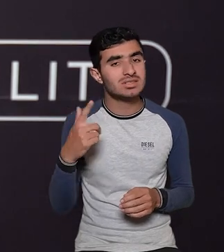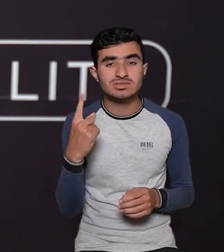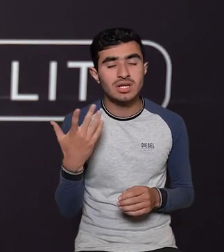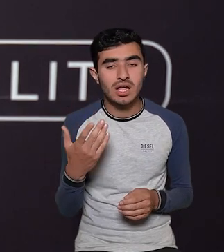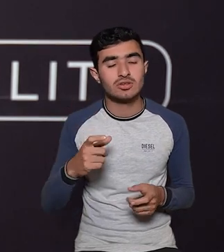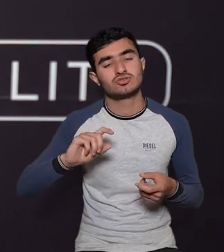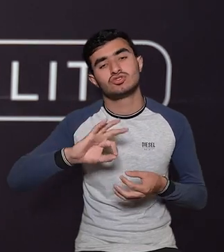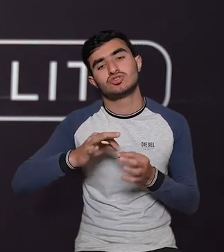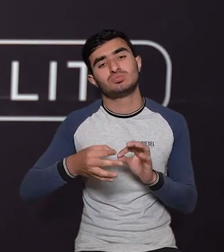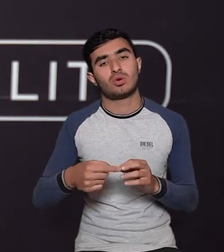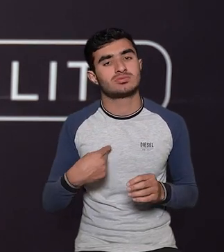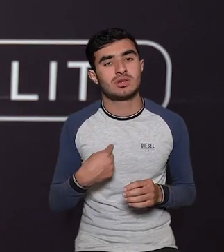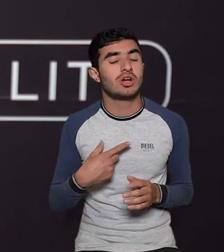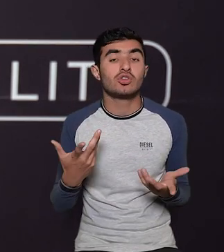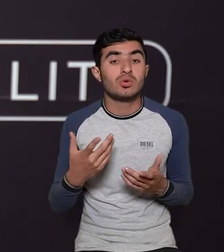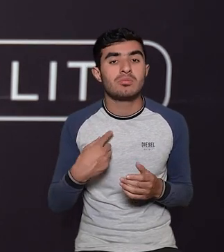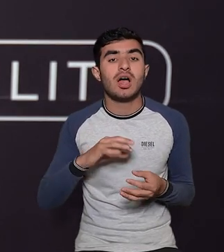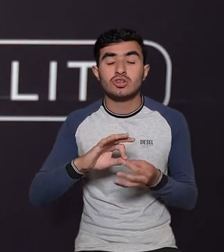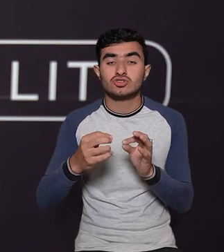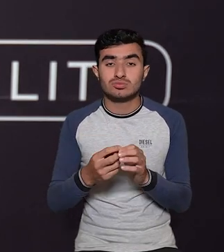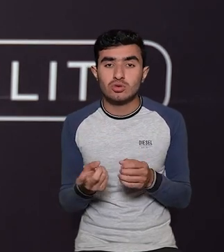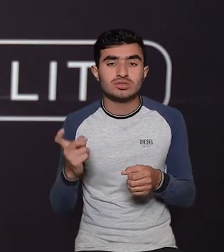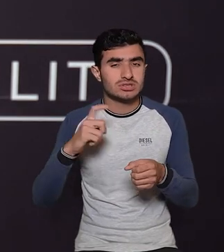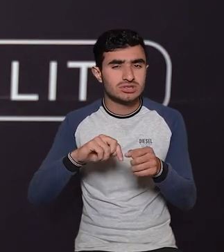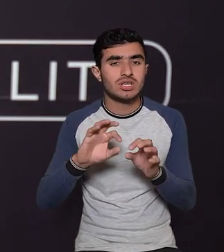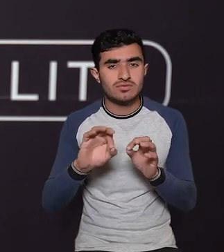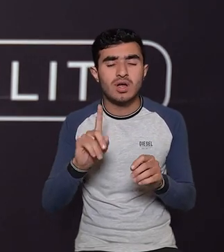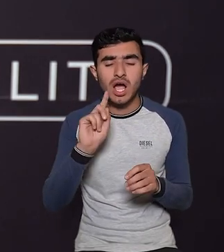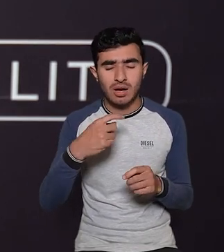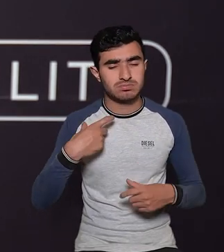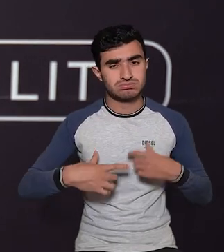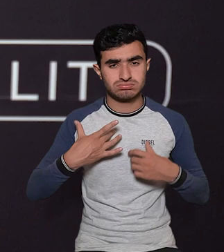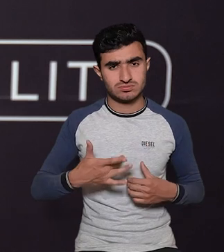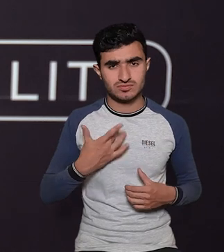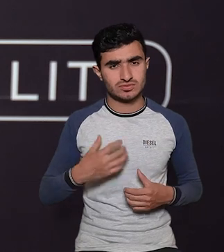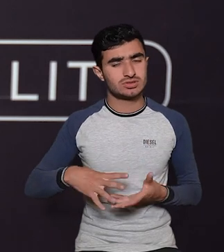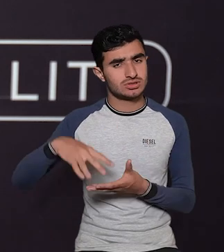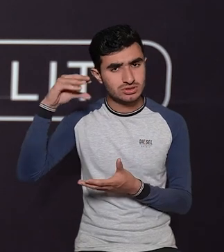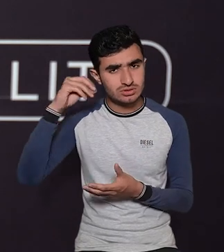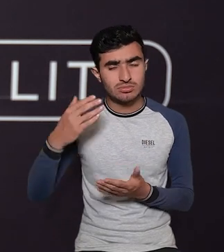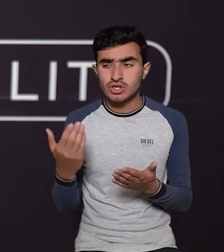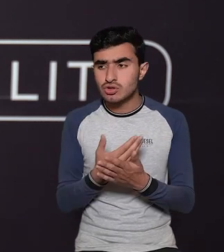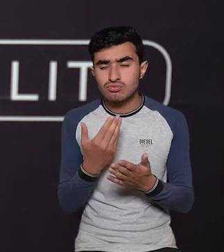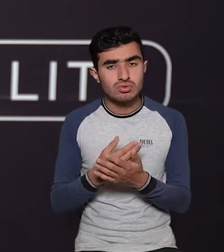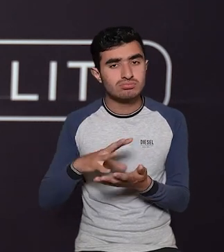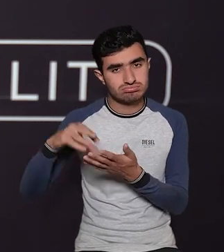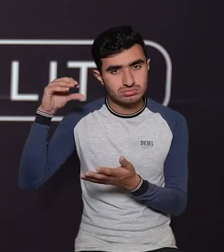has to do something in life, the best thing for me was sports, if you get indulged in sports, you learn character building.